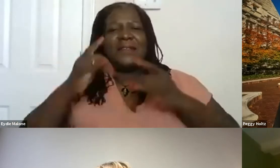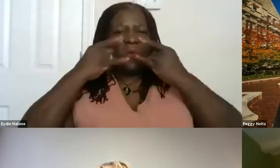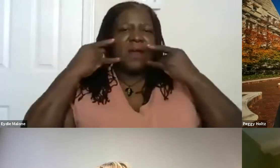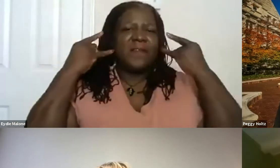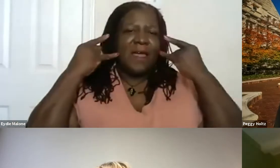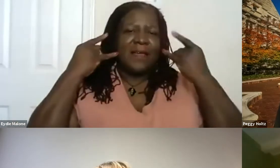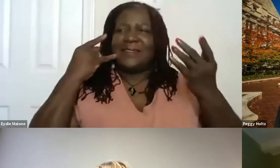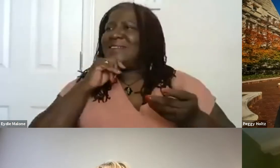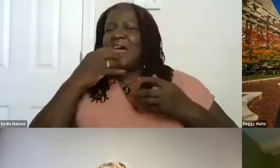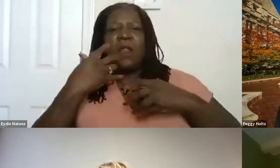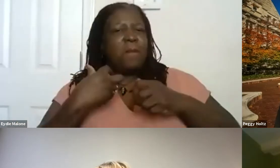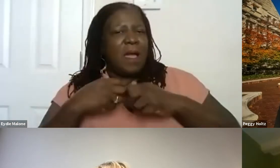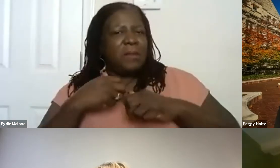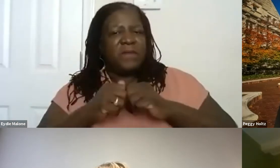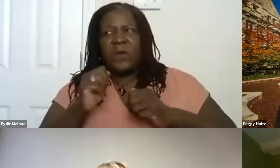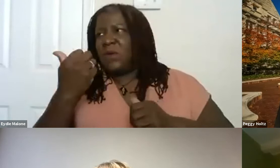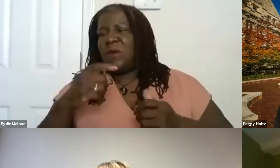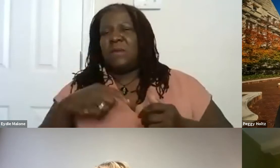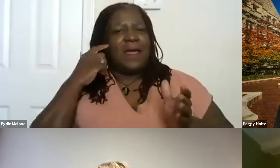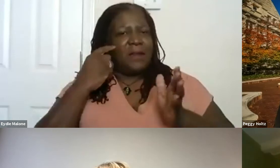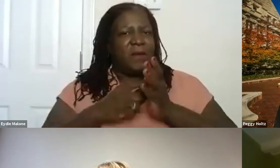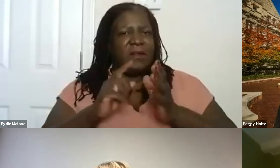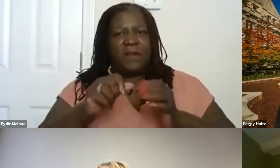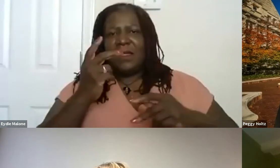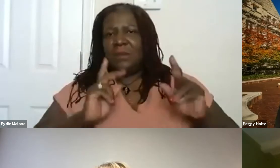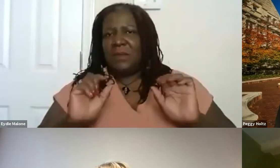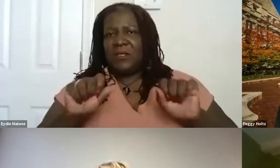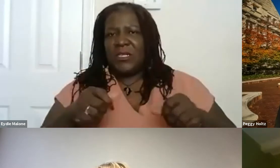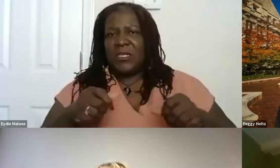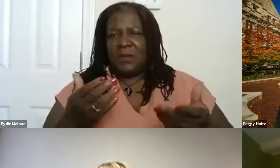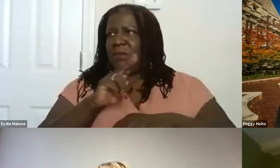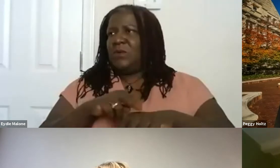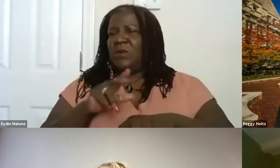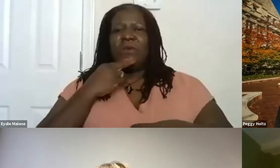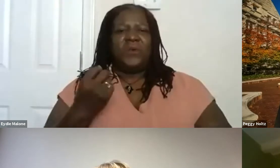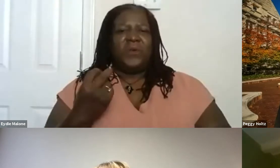for her, I know it is for others and she's able to be just a normal 12 year old going